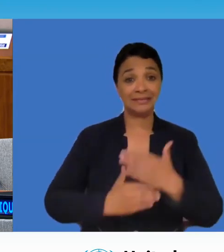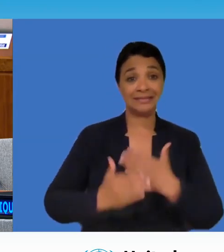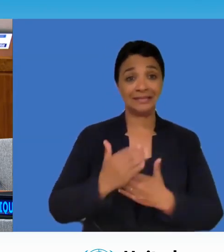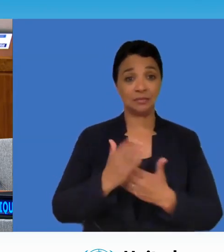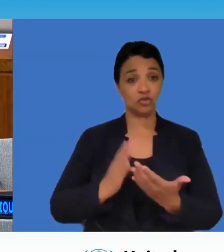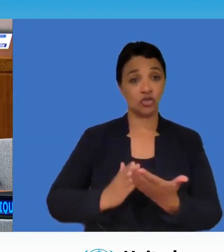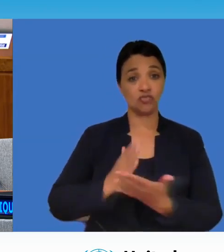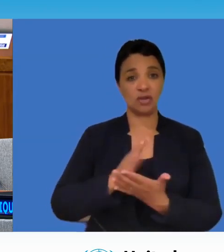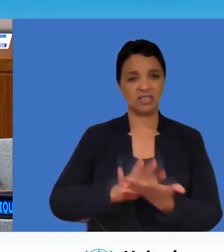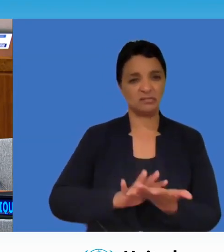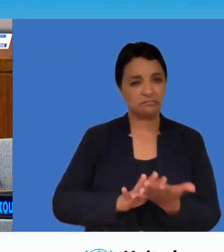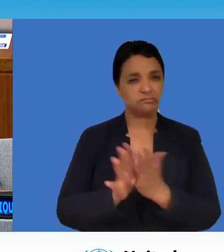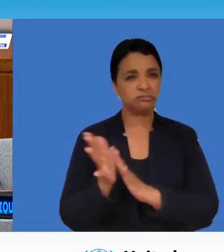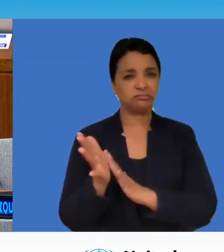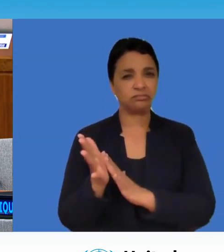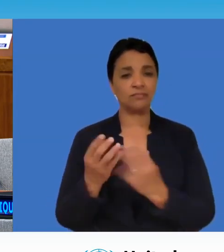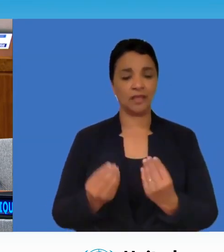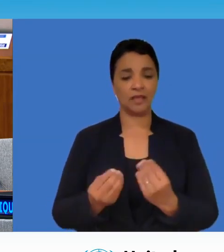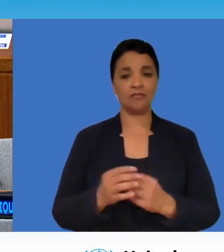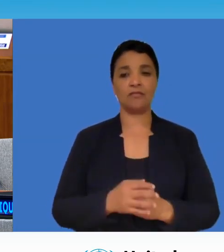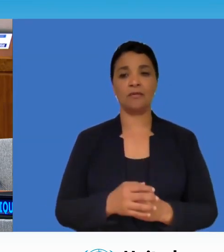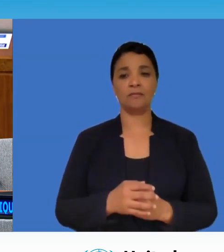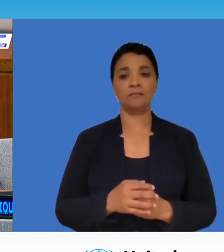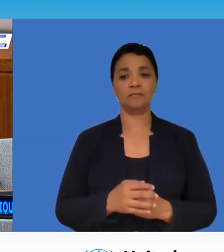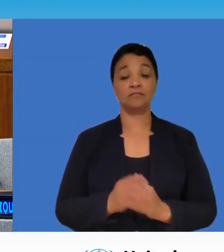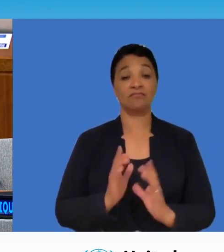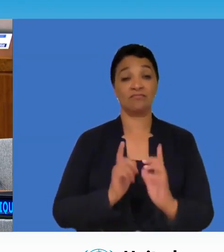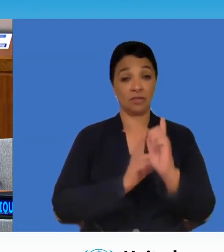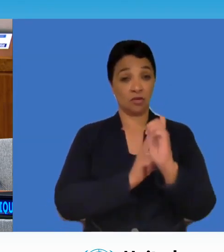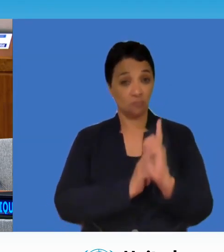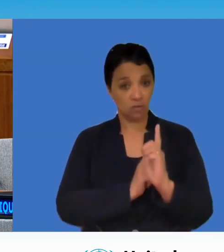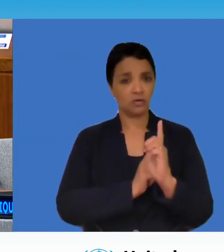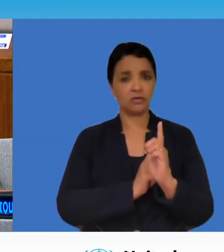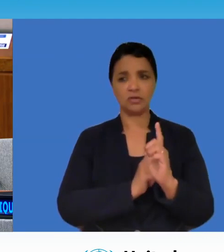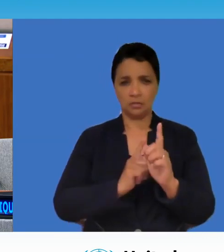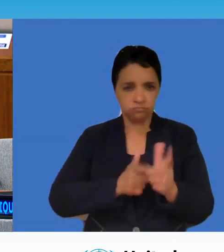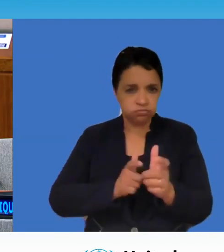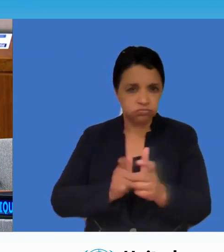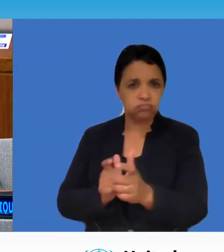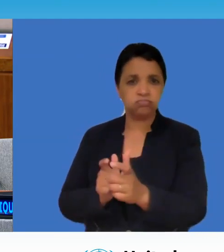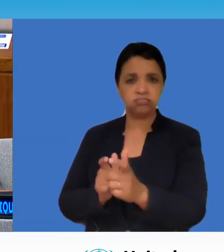centers atrocities and indust discriminate attacks against the people across the country have made